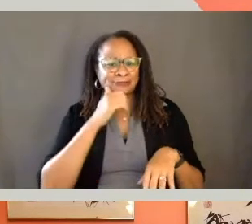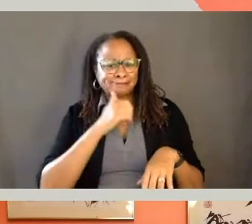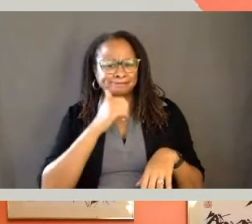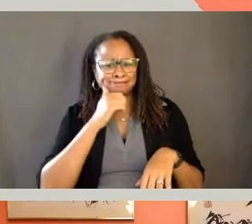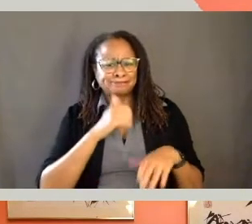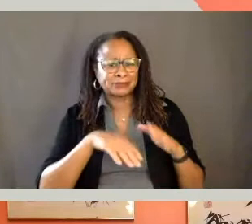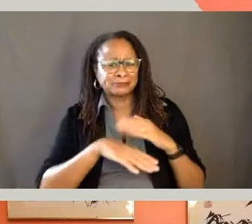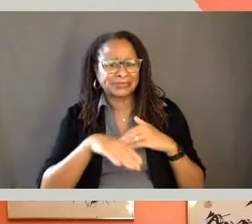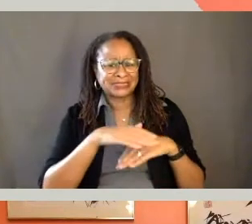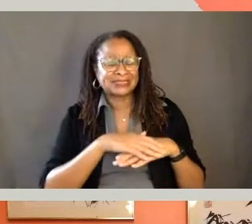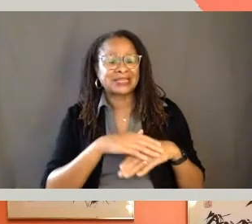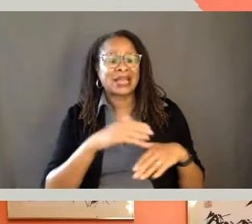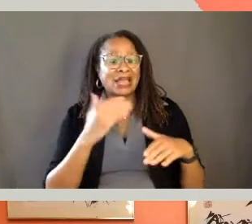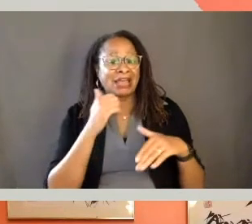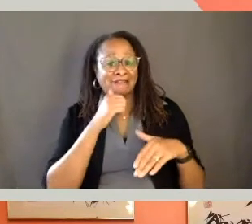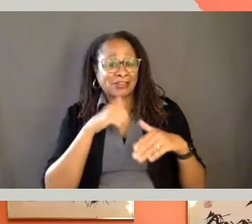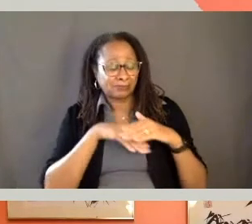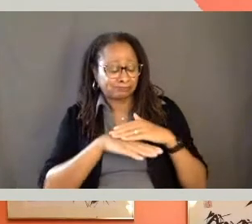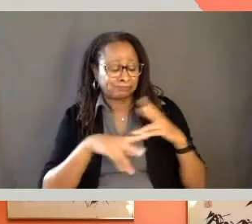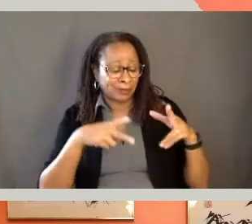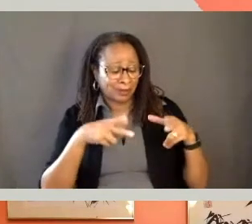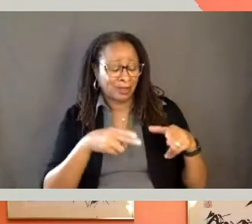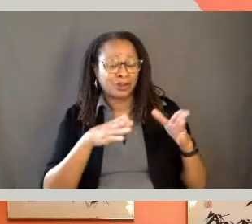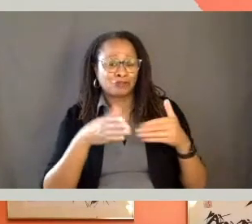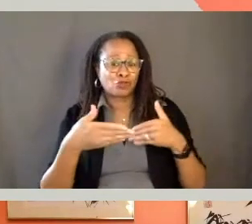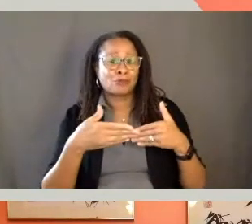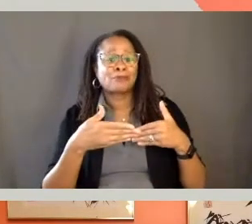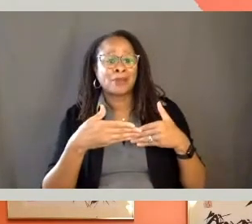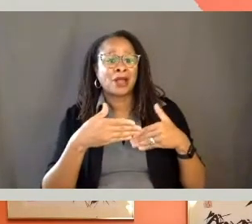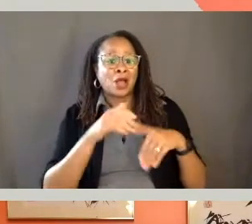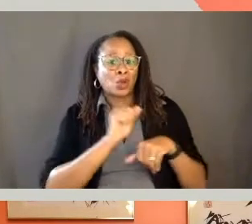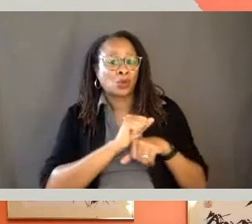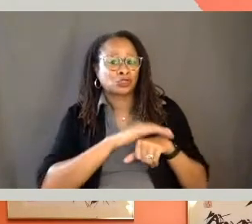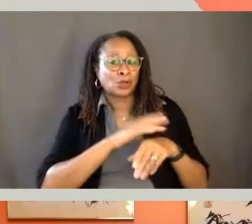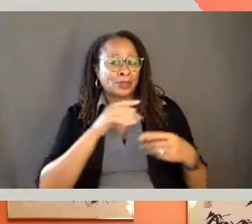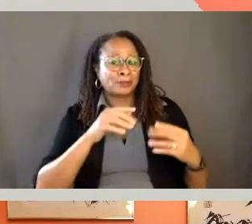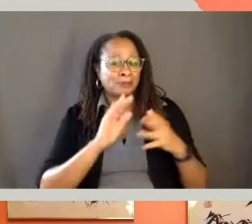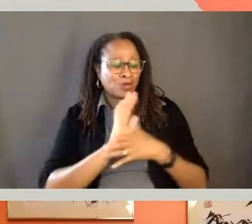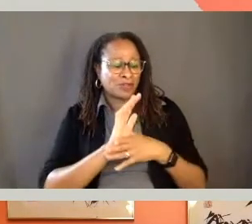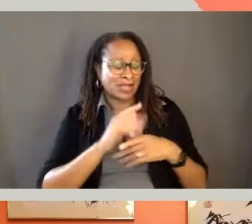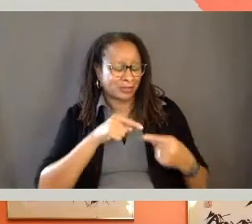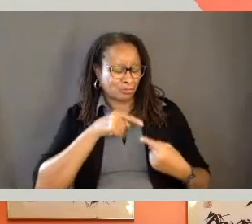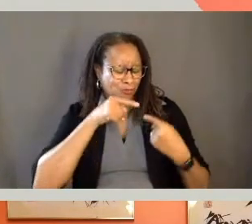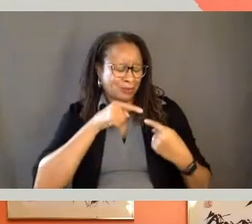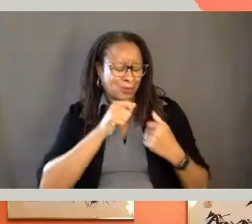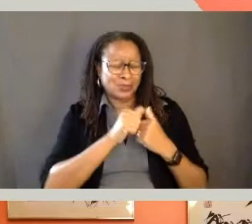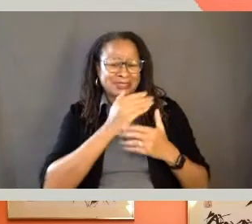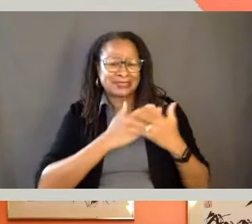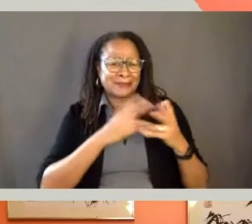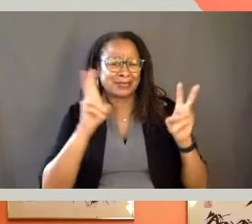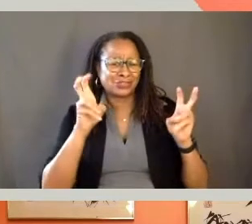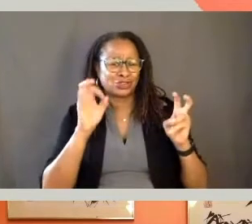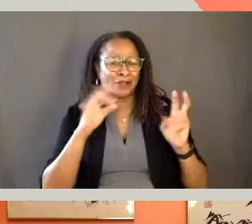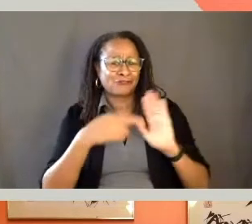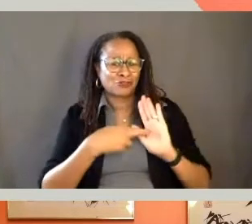Like every day I went into the cutting room, and worked on this movie, I grappled with some issue of, you know, representing a community